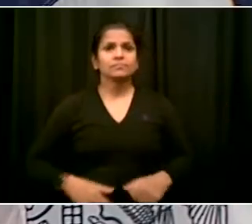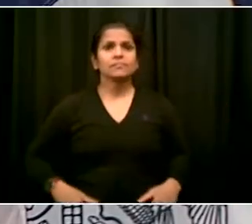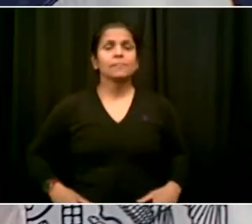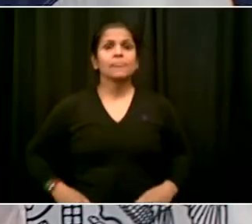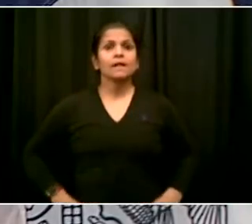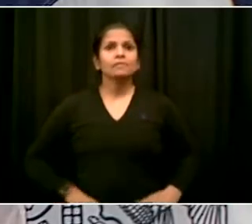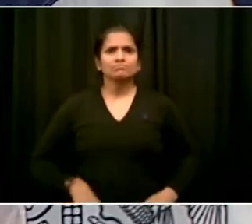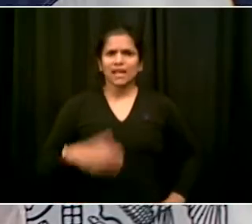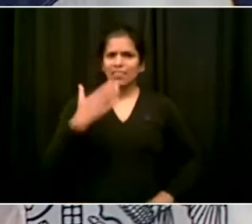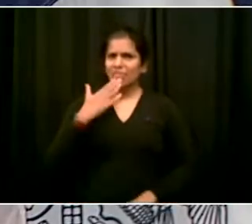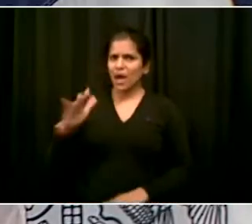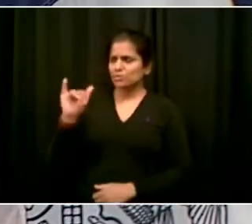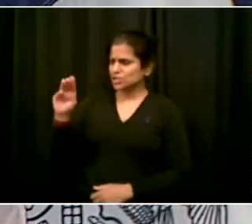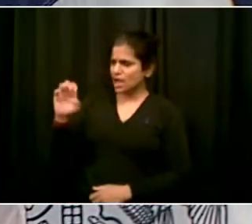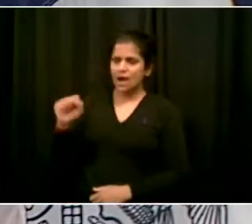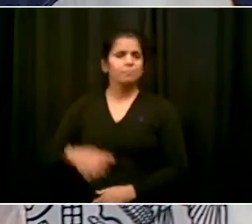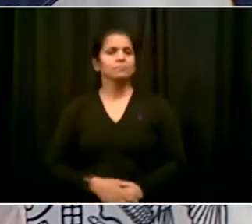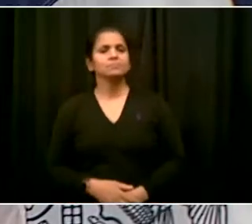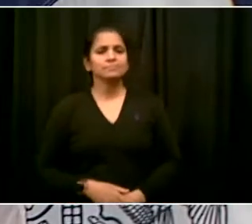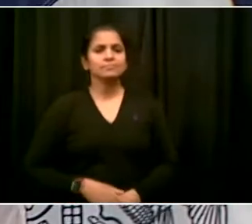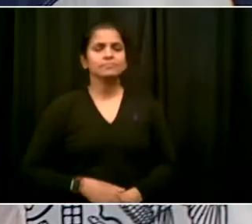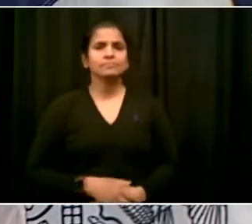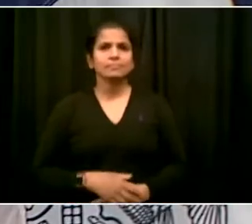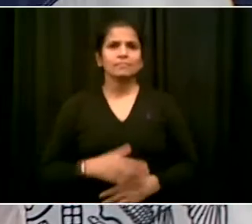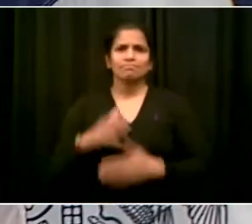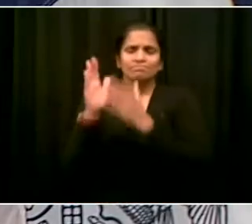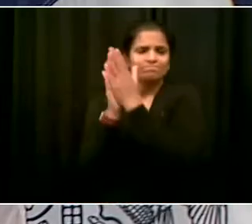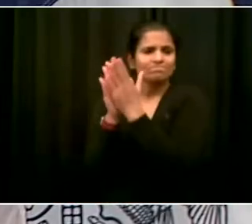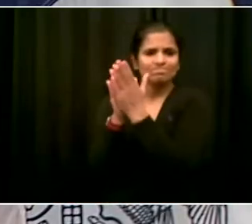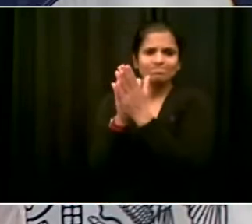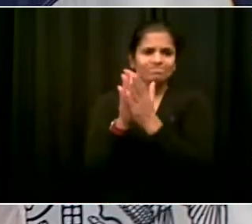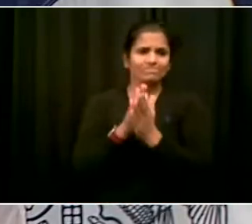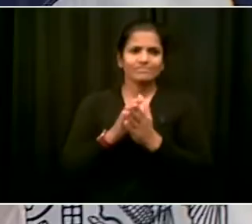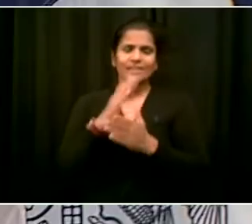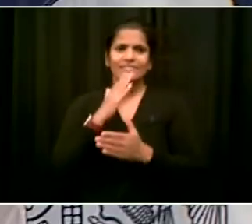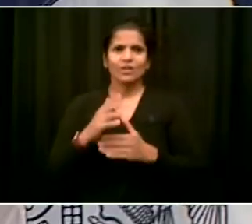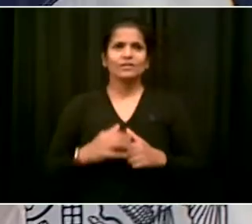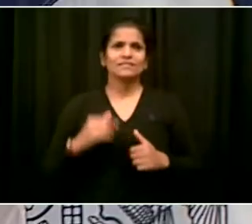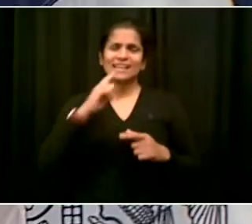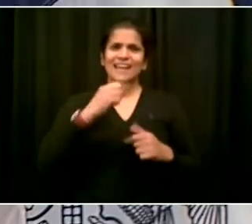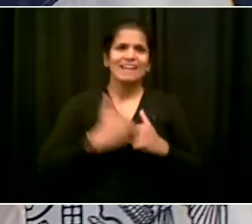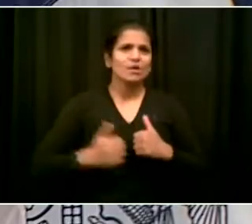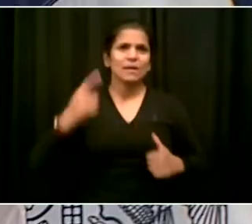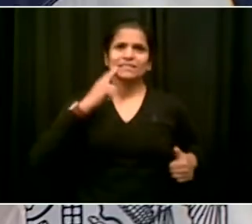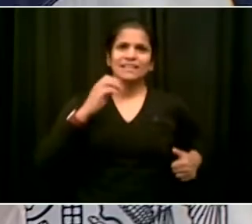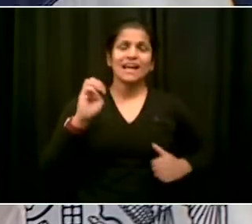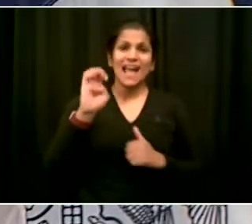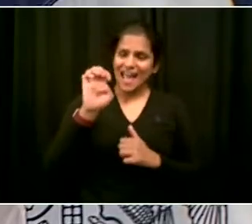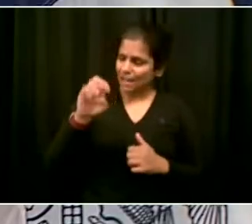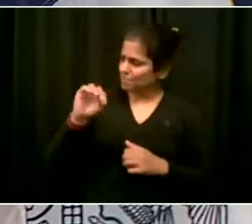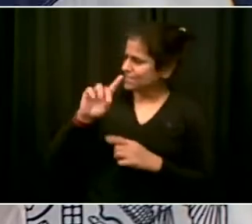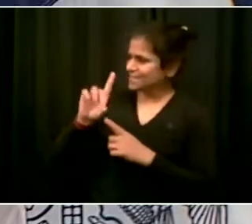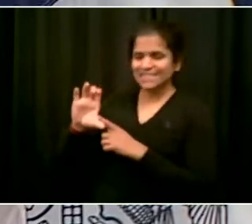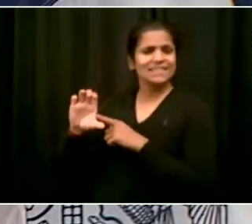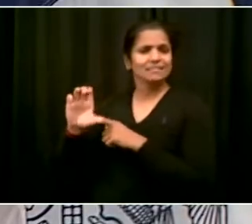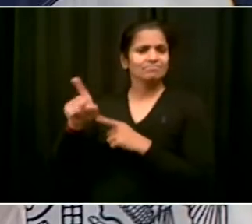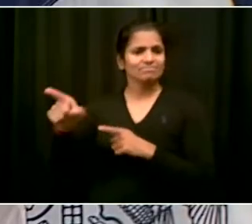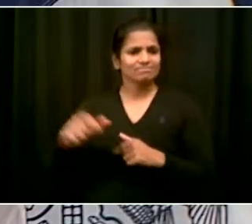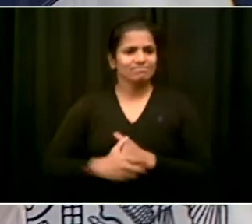JAMES, FURTHER. ALL OF THE